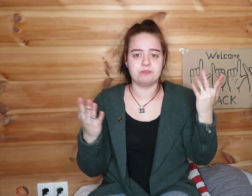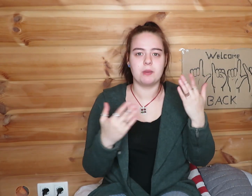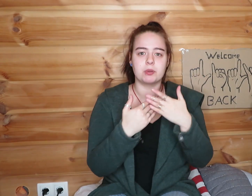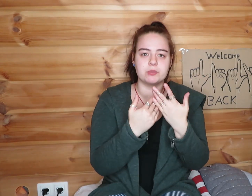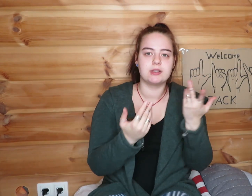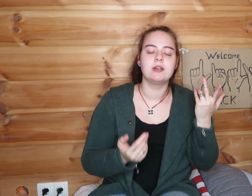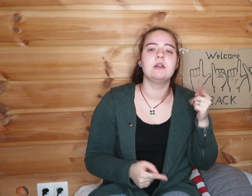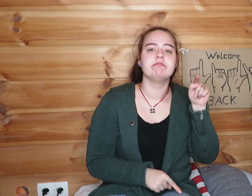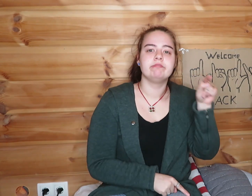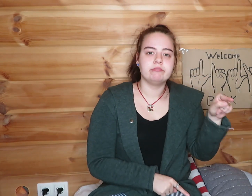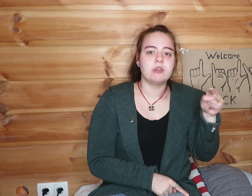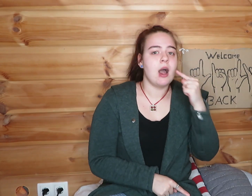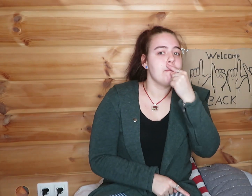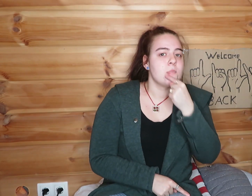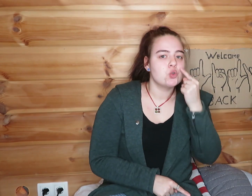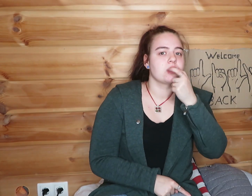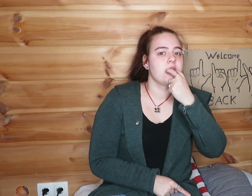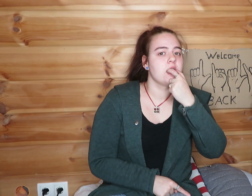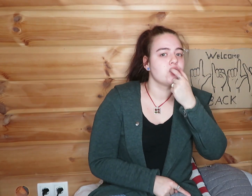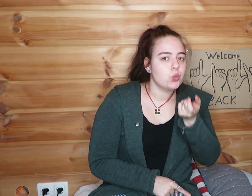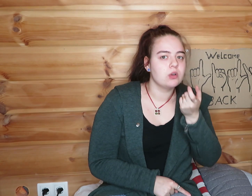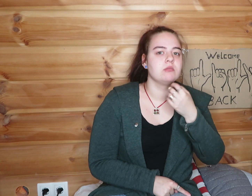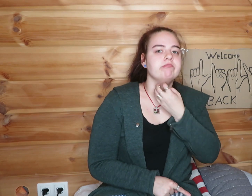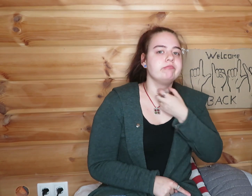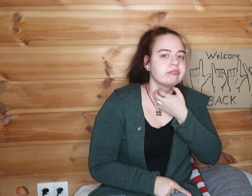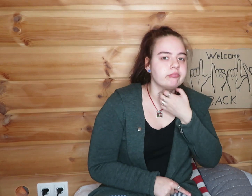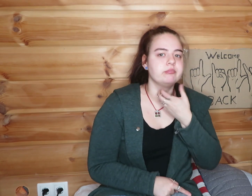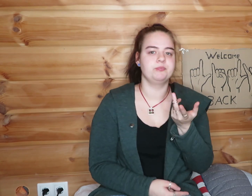Tools in spoken language are: mouth, tongue and vocal cords.